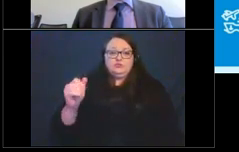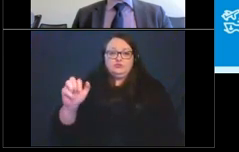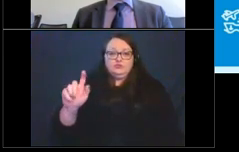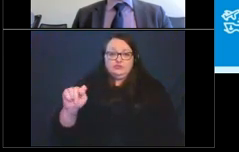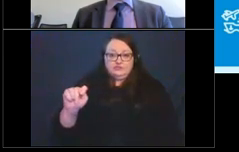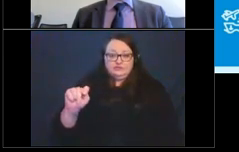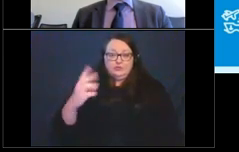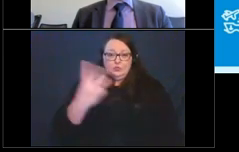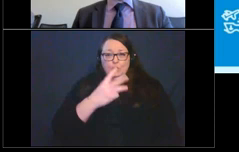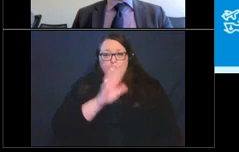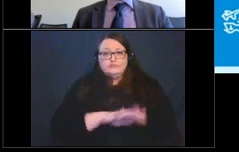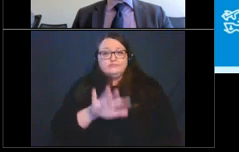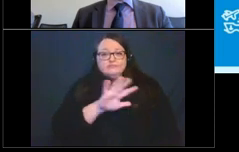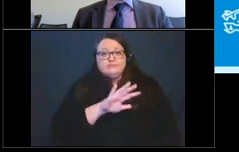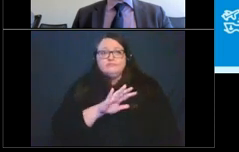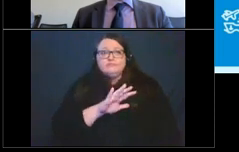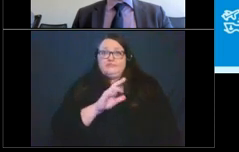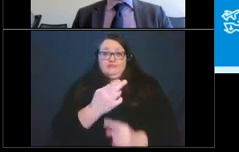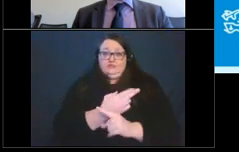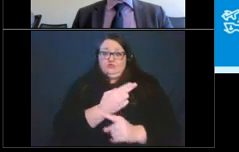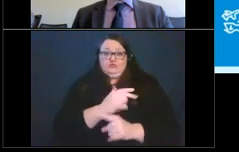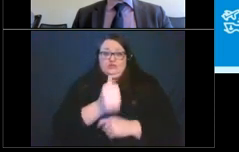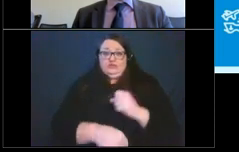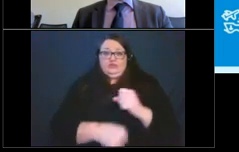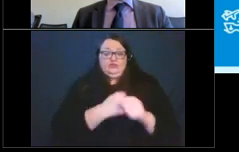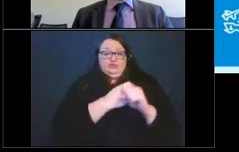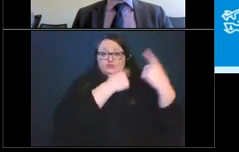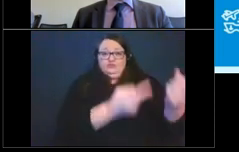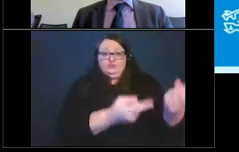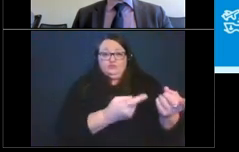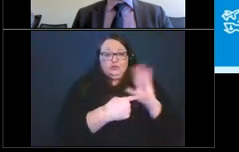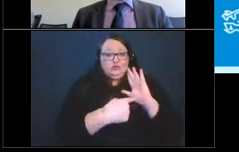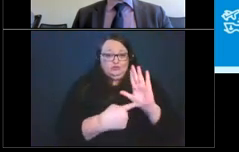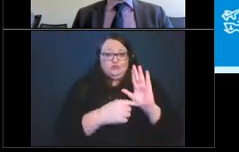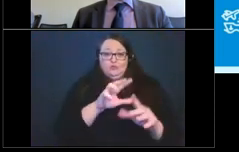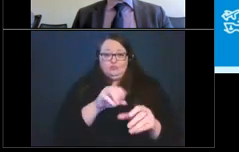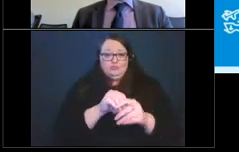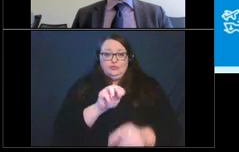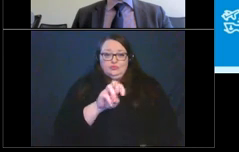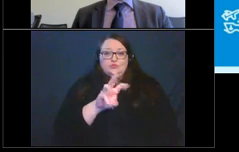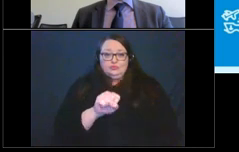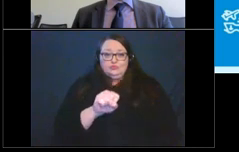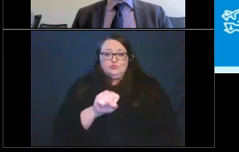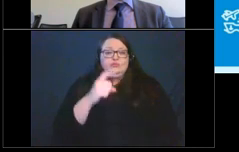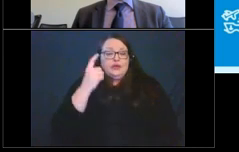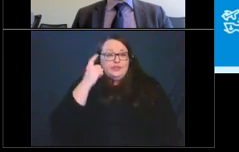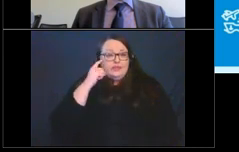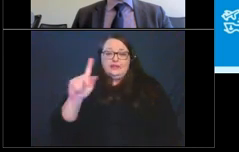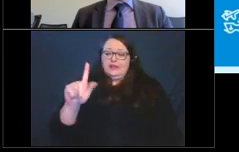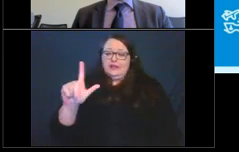years, are using it on the air. I believe they are downloading the KML file, and that is how they're